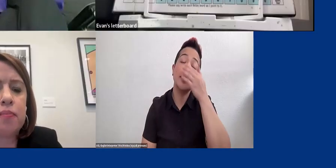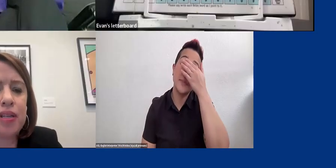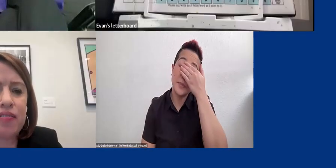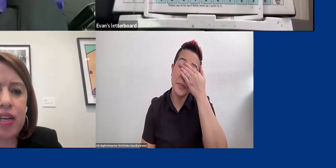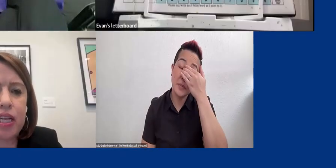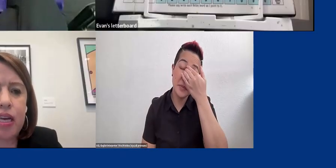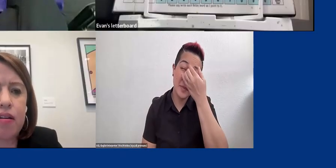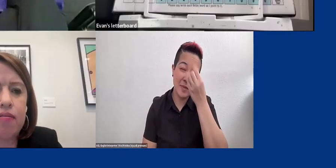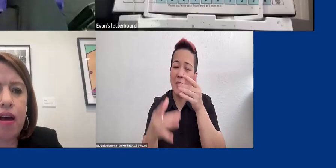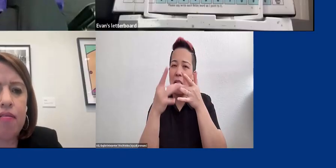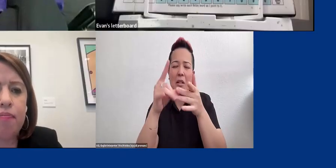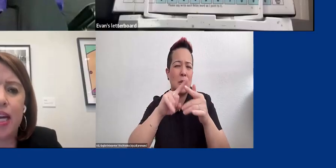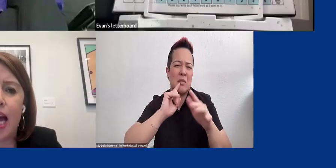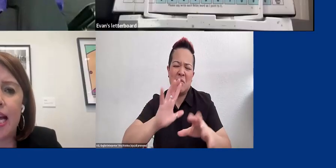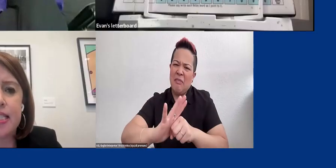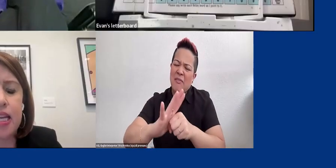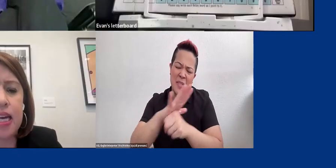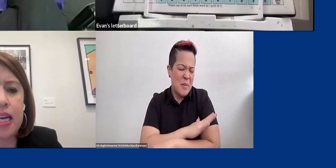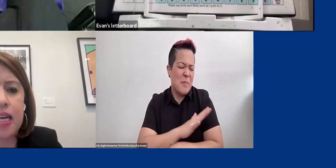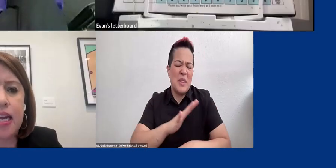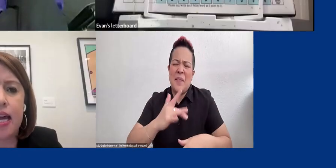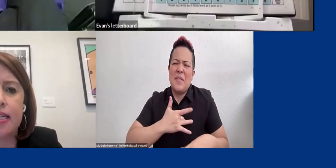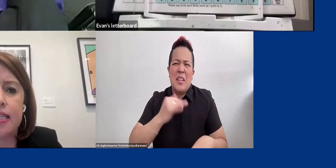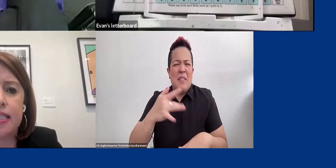such a complete feeling of of being isolated and